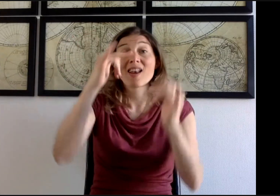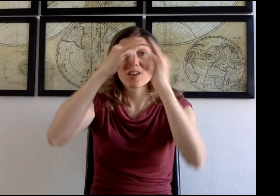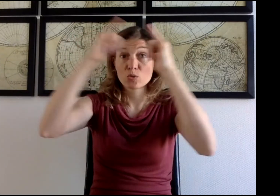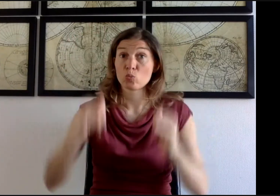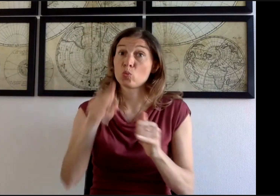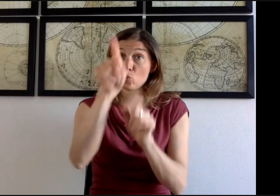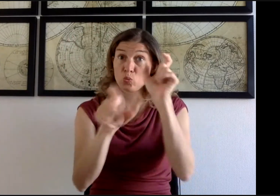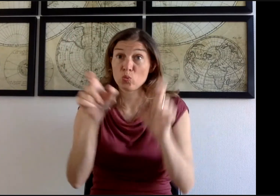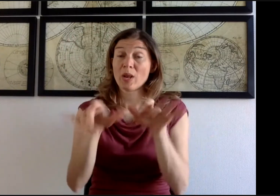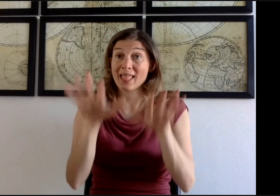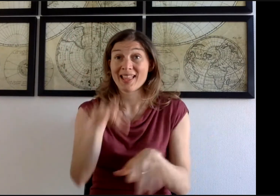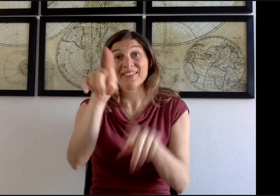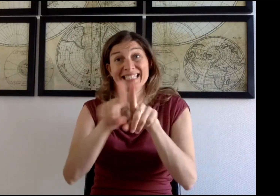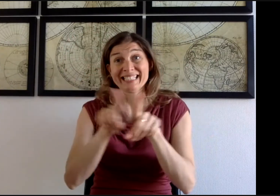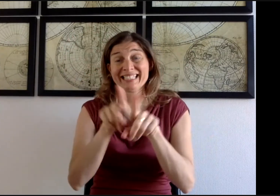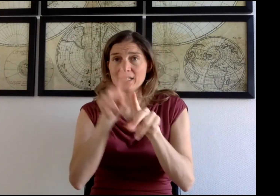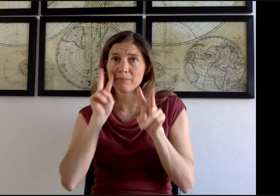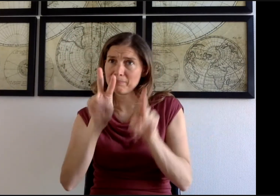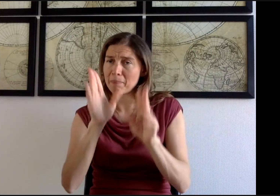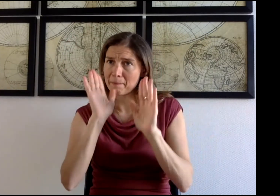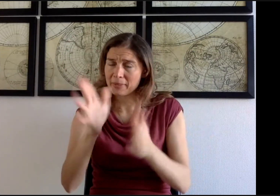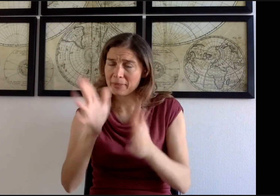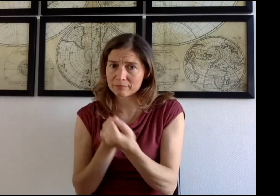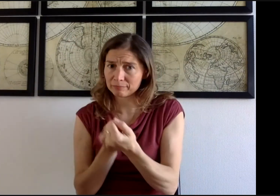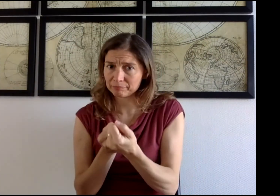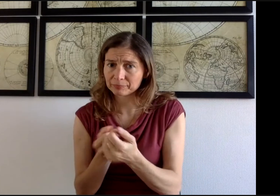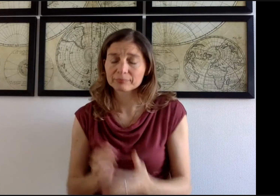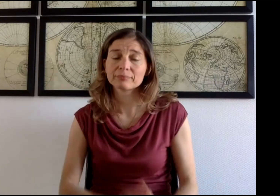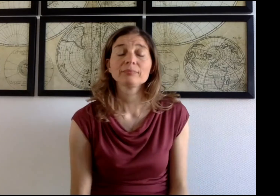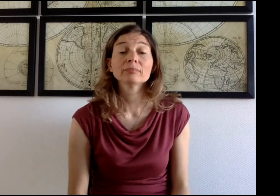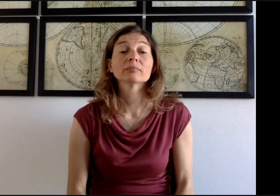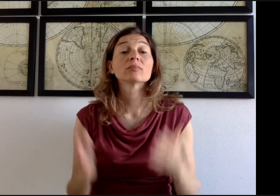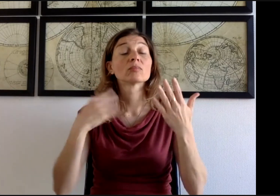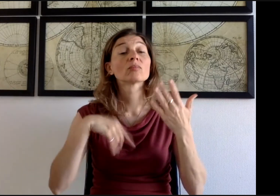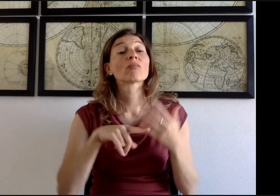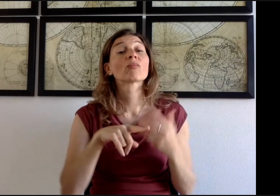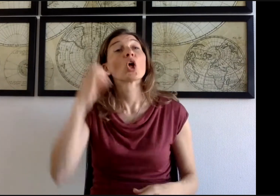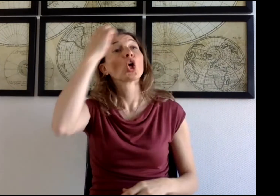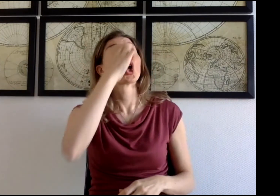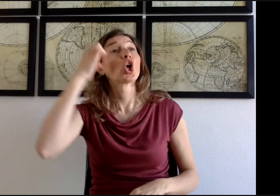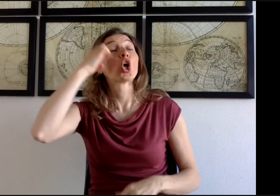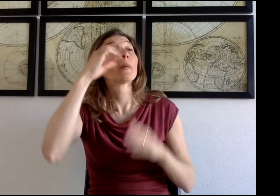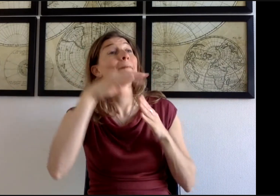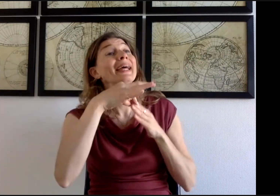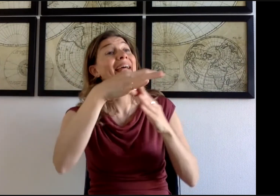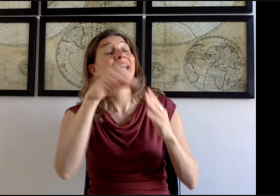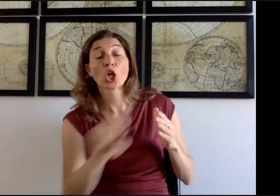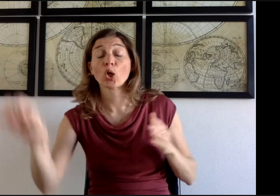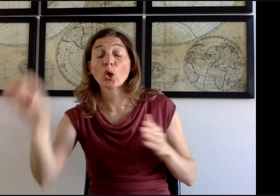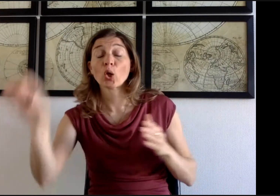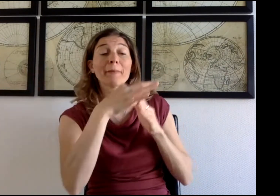The fourth ask from Mental Health Europe, it's towards the European leaders and national and regional policymakers